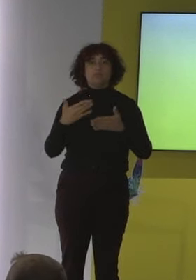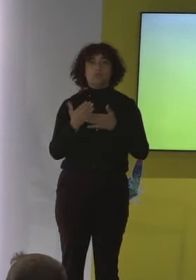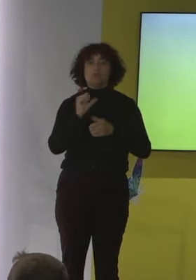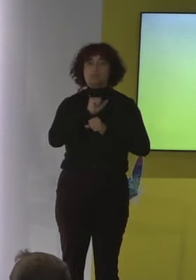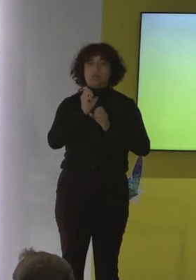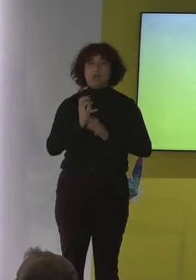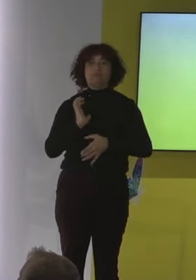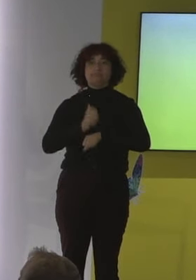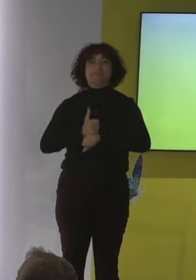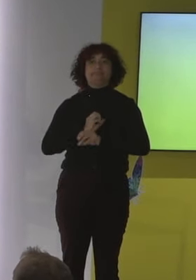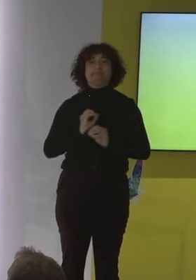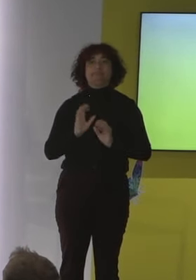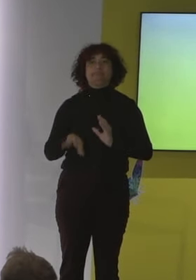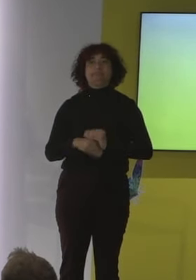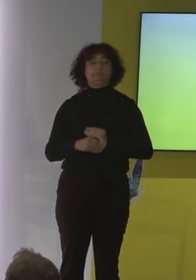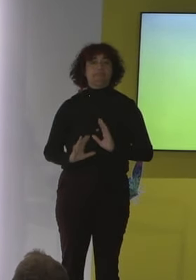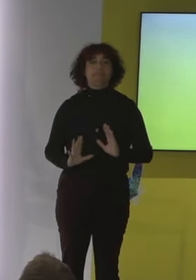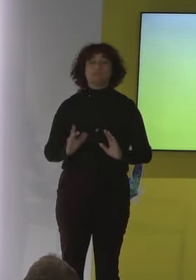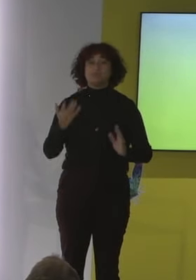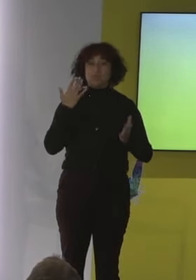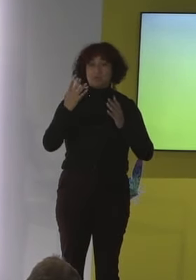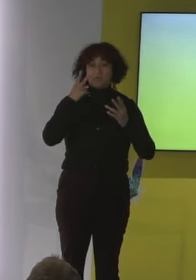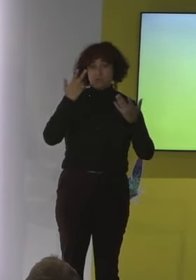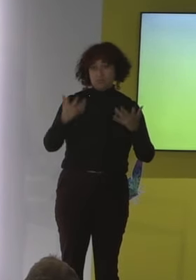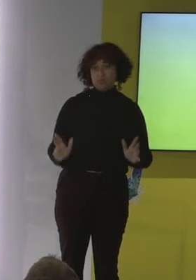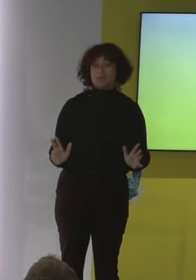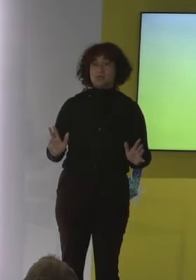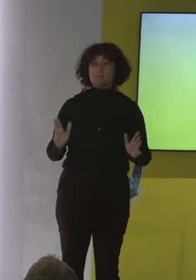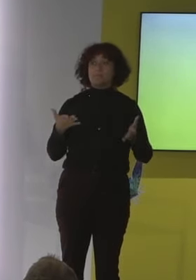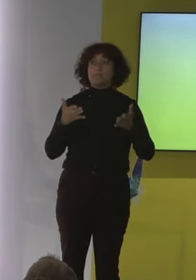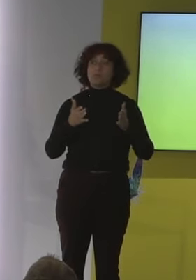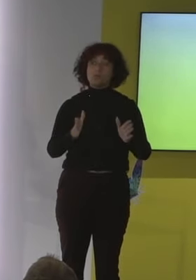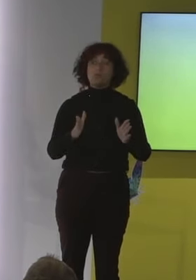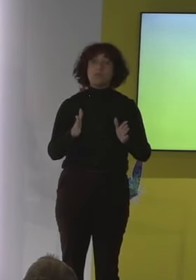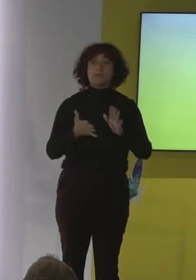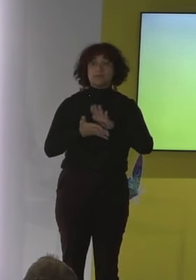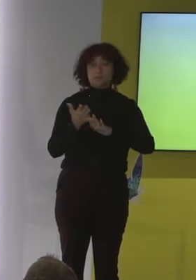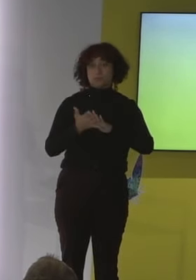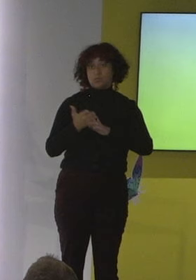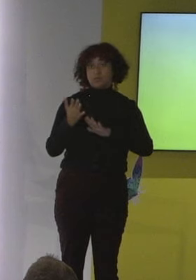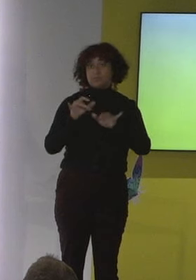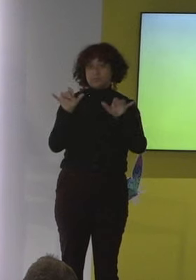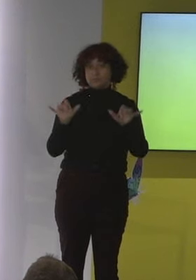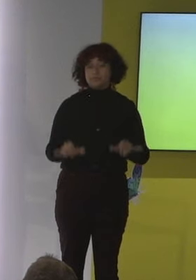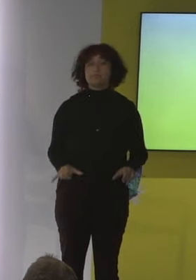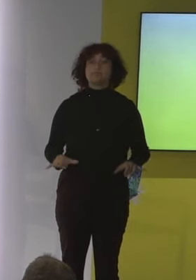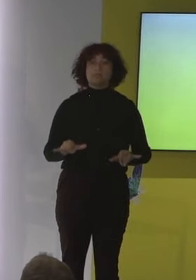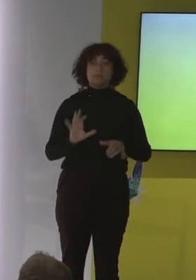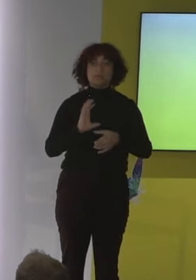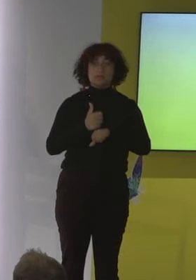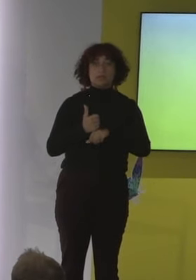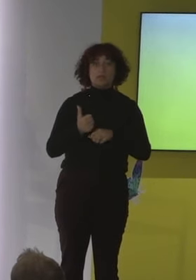So, you might have seen already the way to operate the operating system is either through hand tracking,